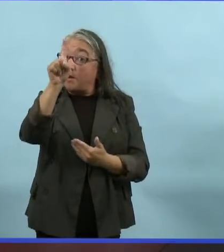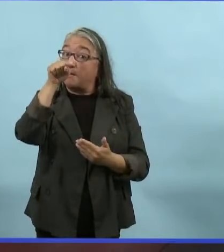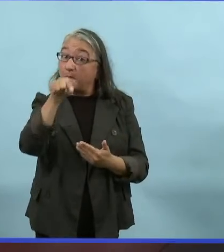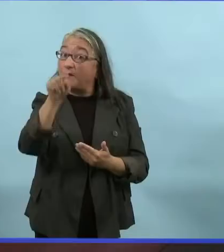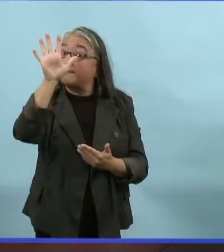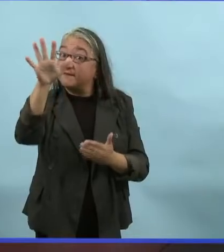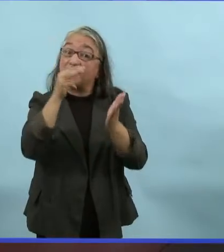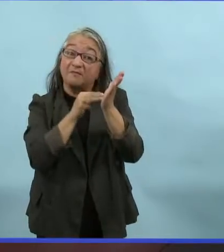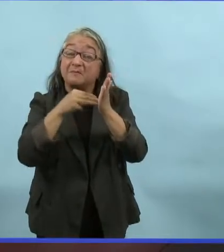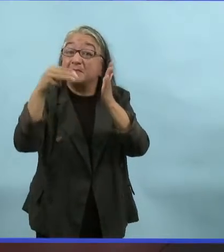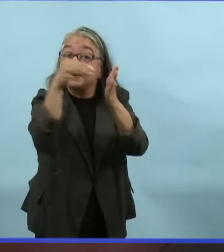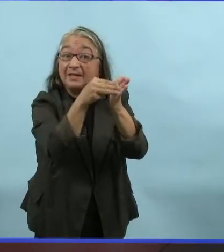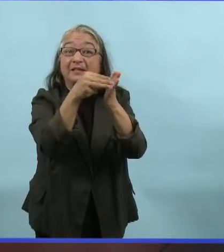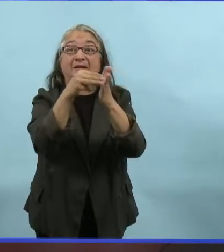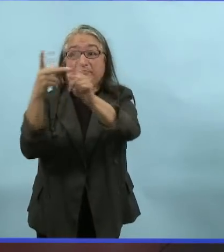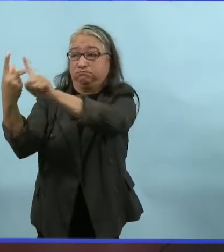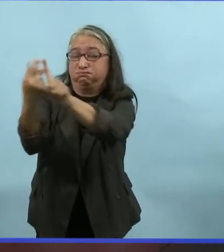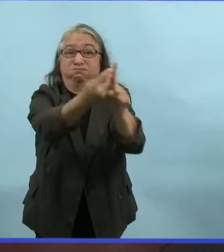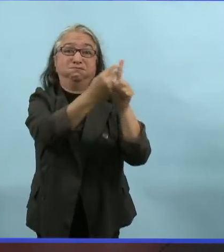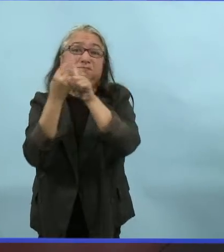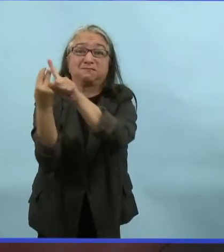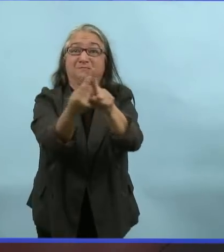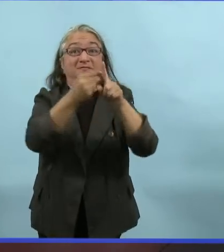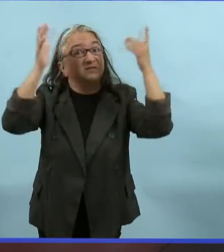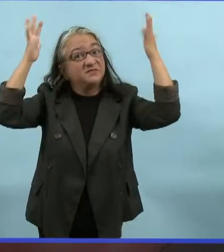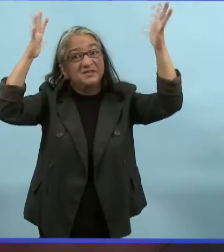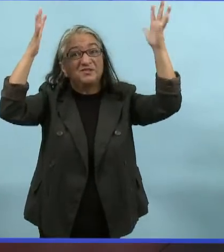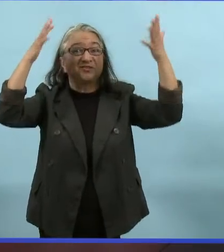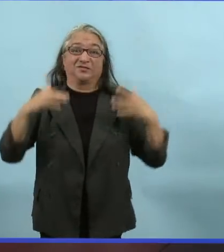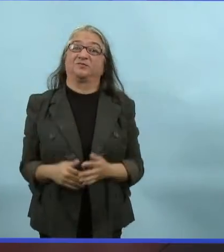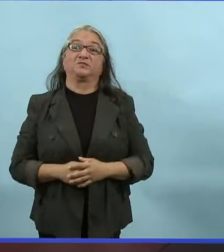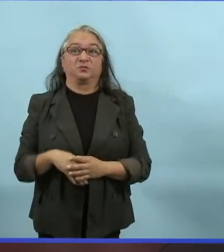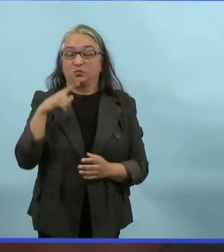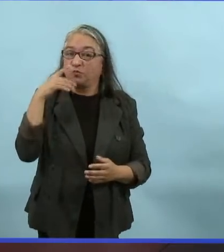provided to Manitobans and so this vaccination along with the public health